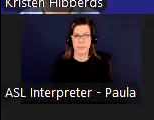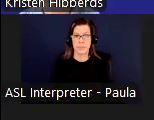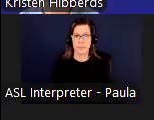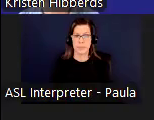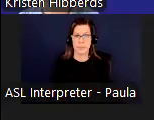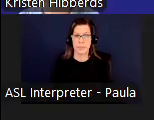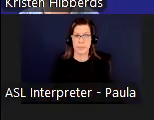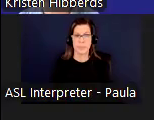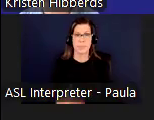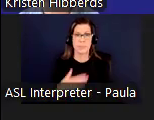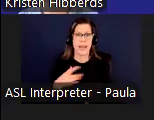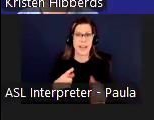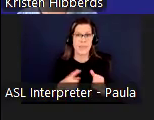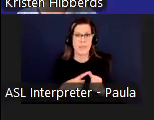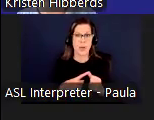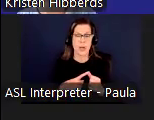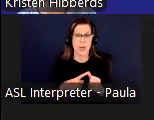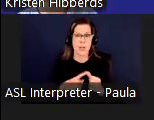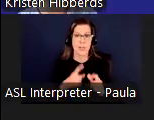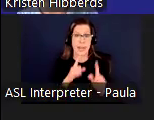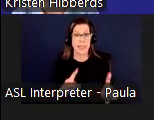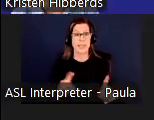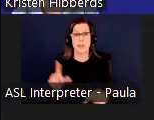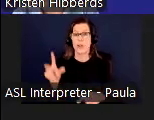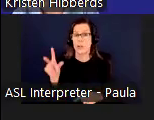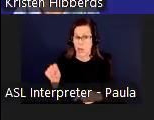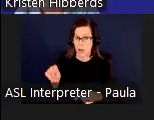My first impression would be that it wouldn't,